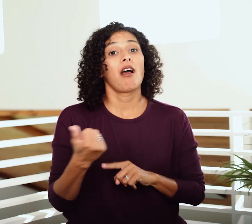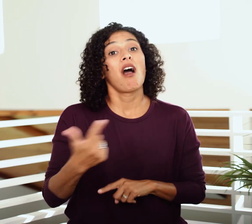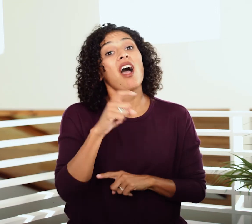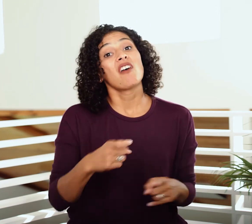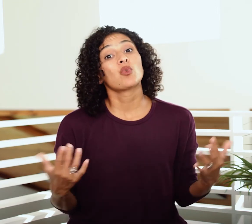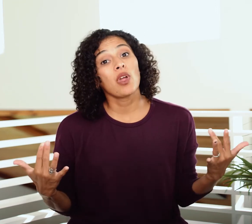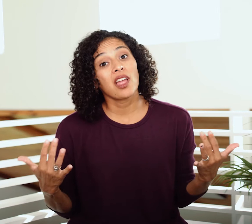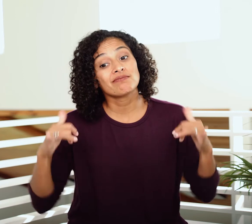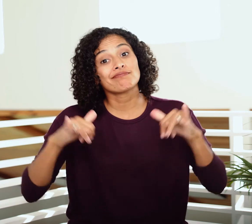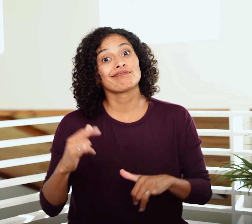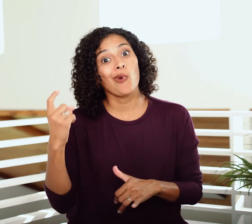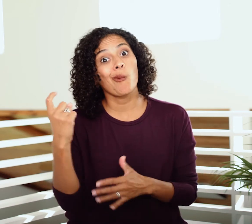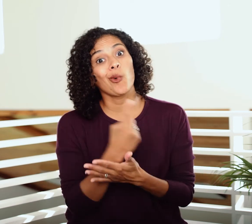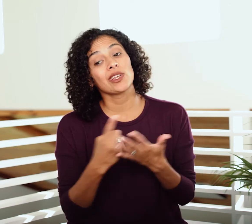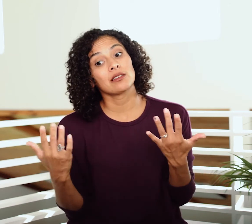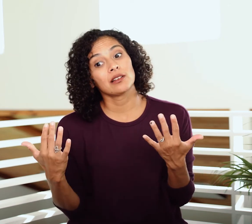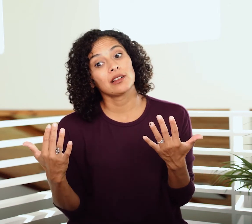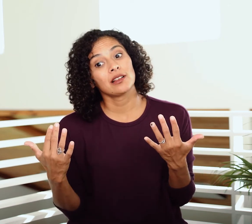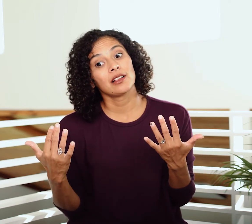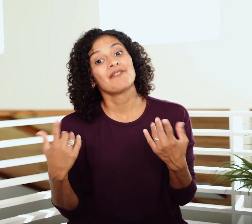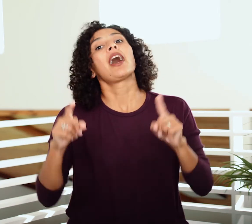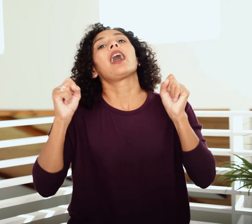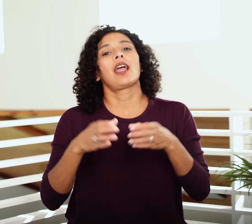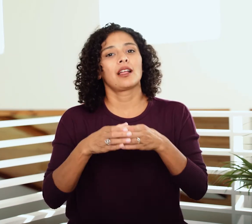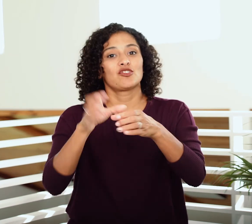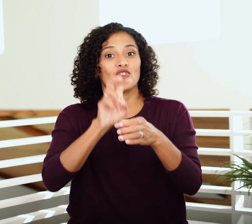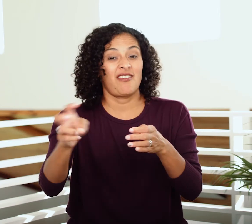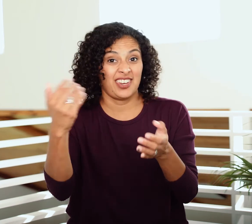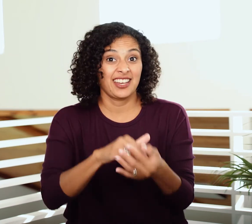They have to wait another week before they can set out again.